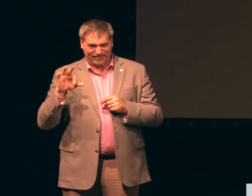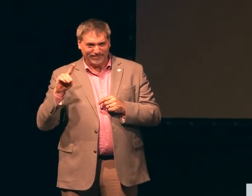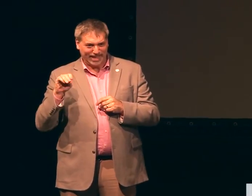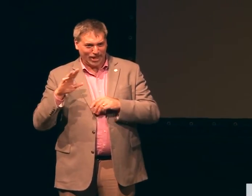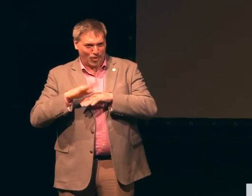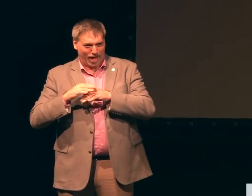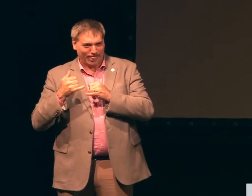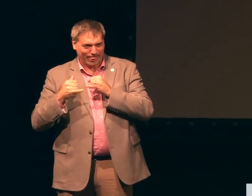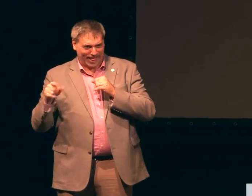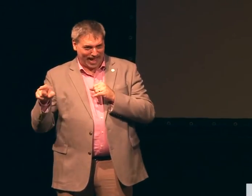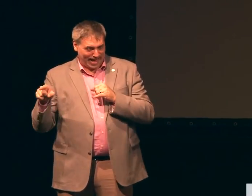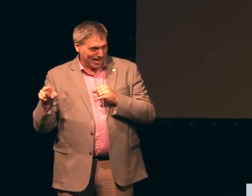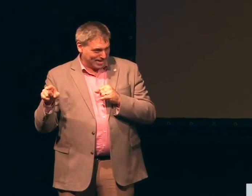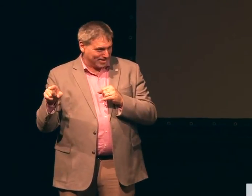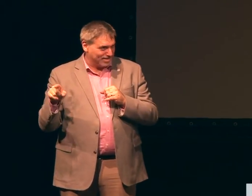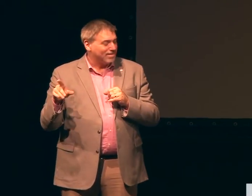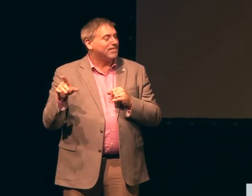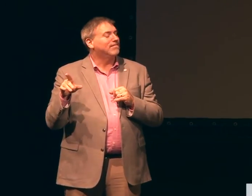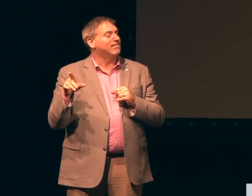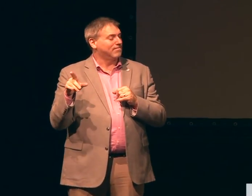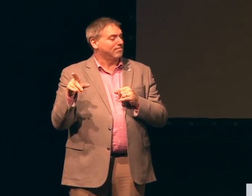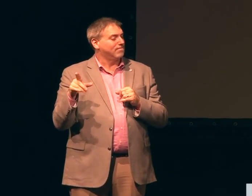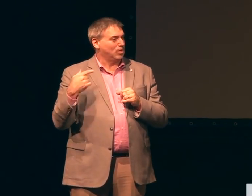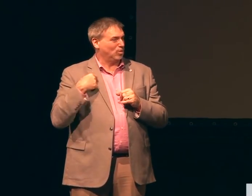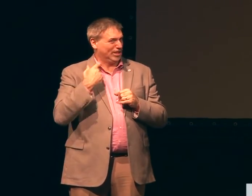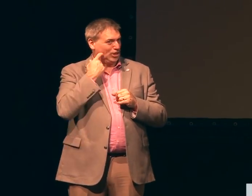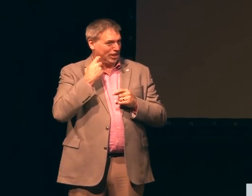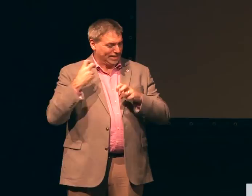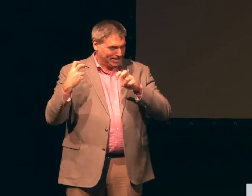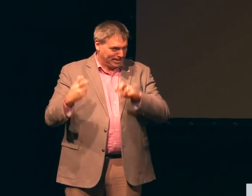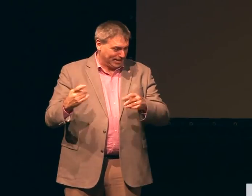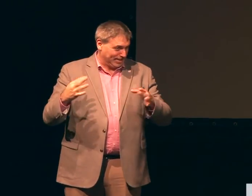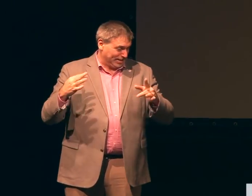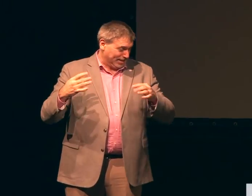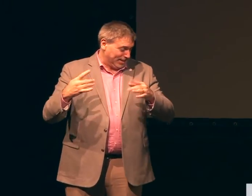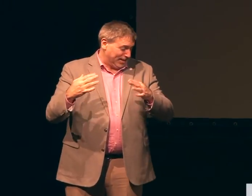actually do have videos online. And we just sat